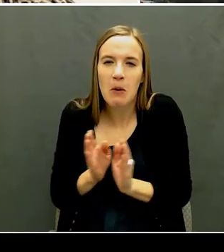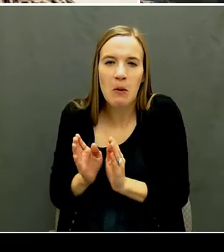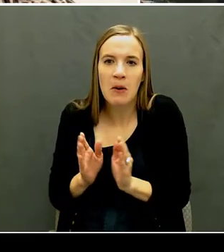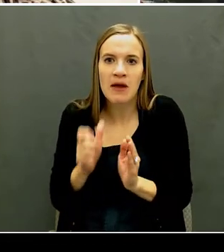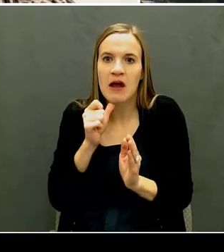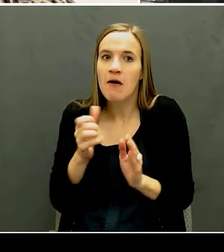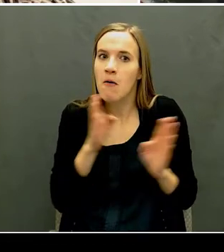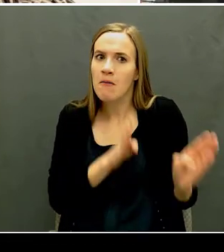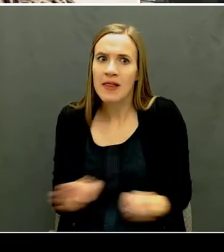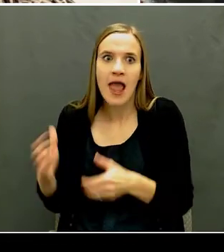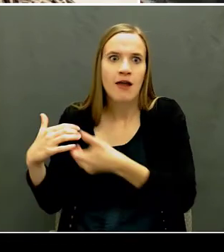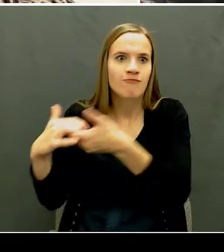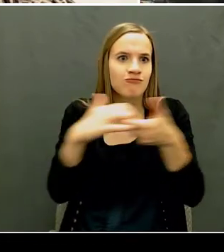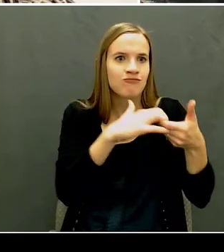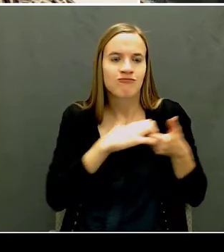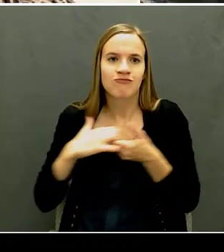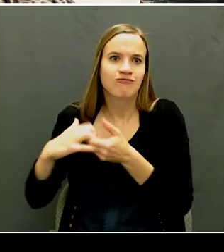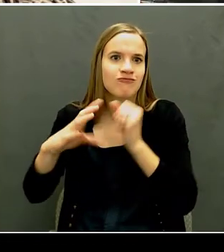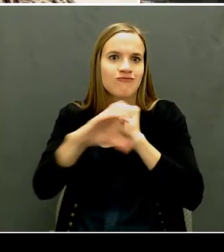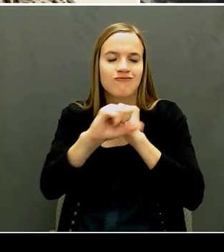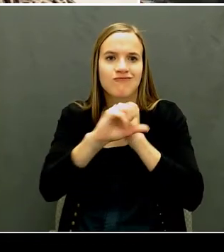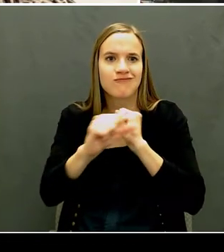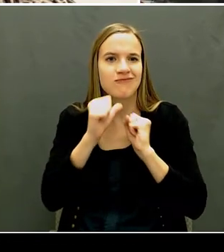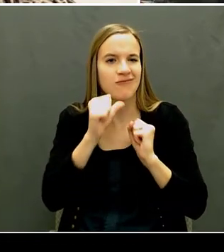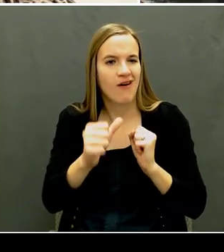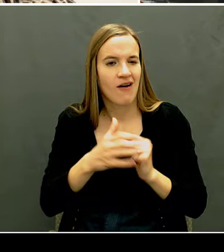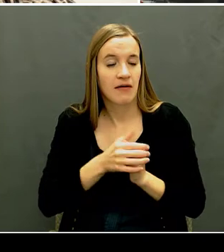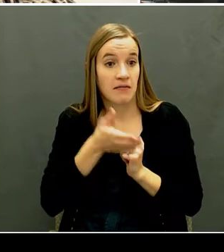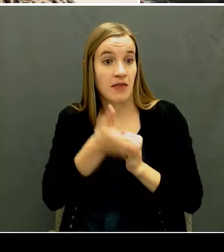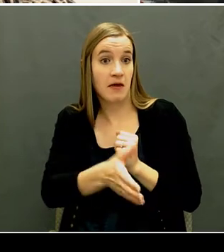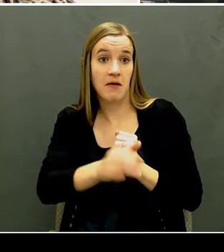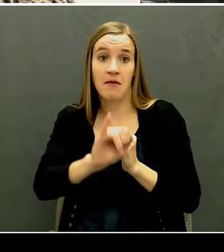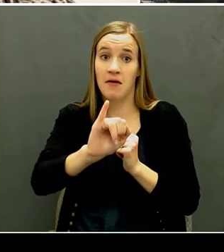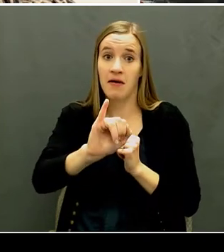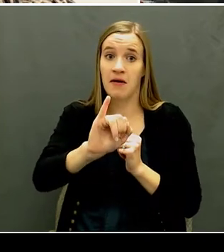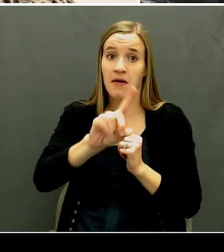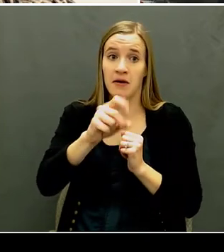in Idaho and whatnot, you know, you've done some great stuff around and people in that region